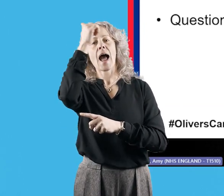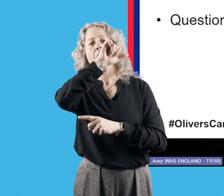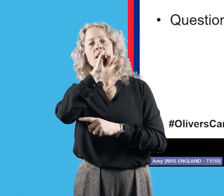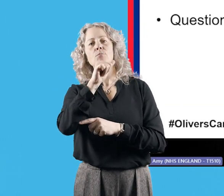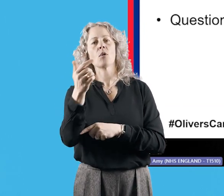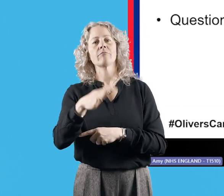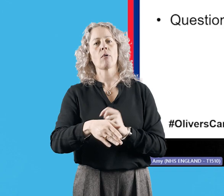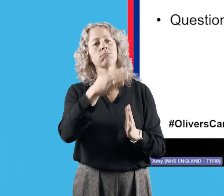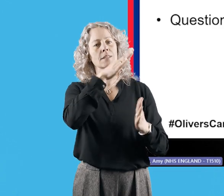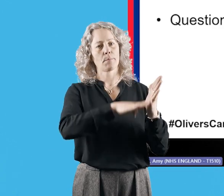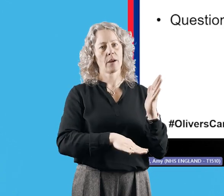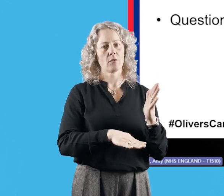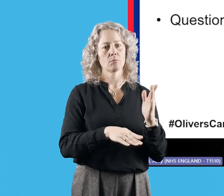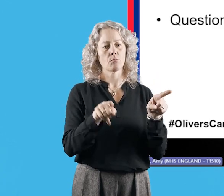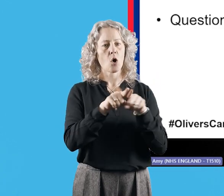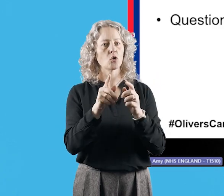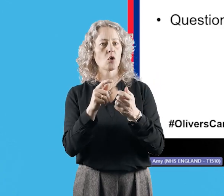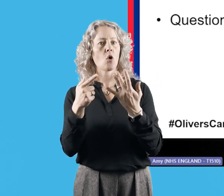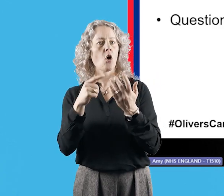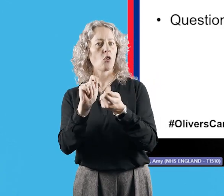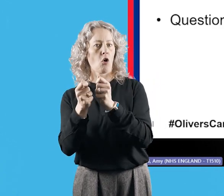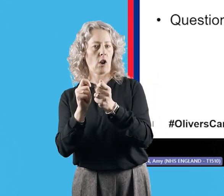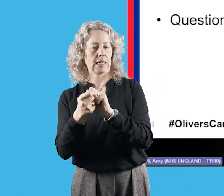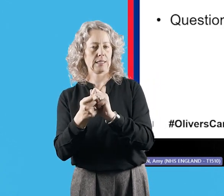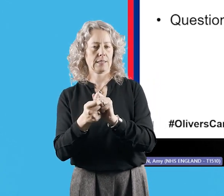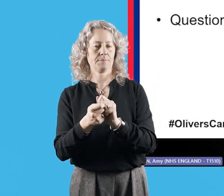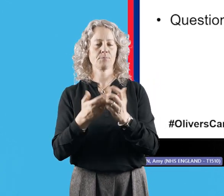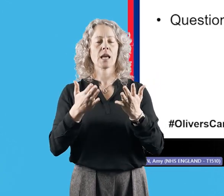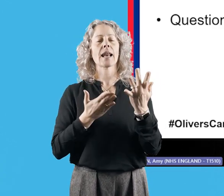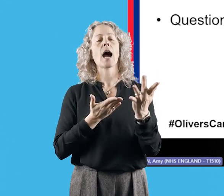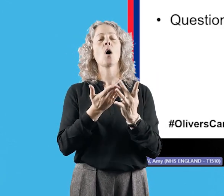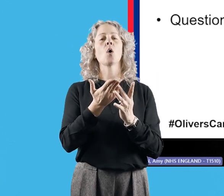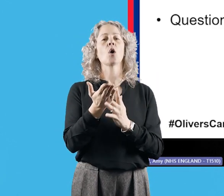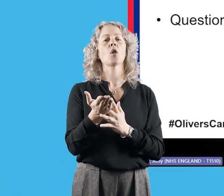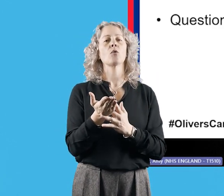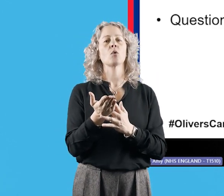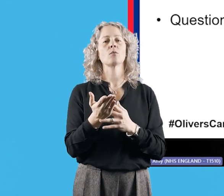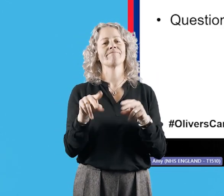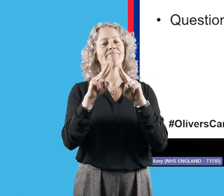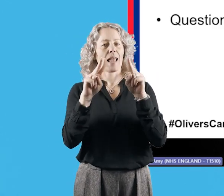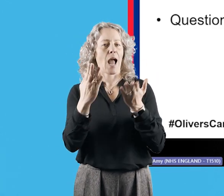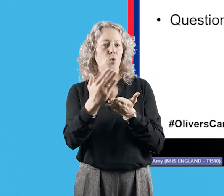colleagues. Before we start just need to go through some housekeeping.